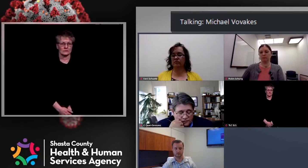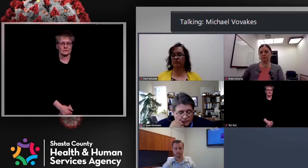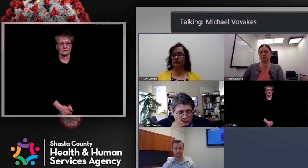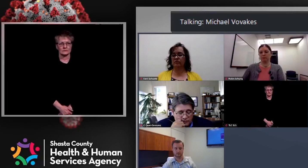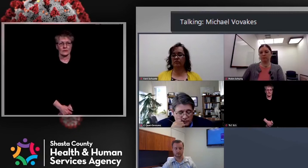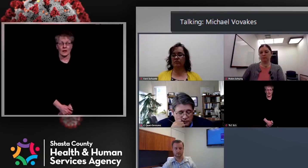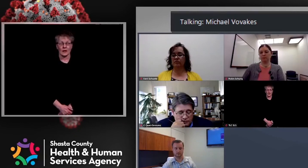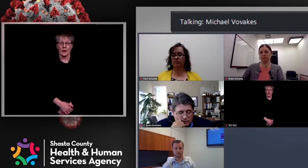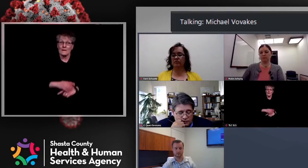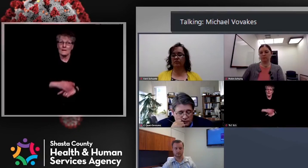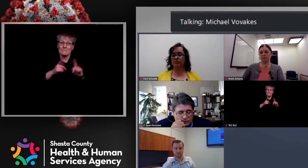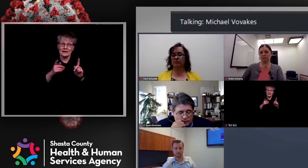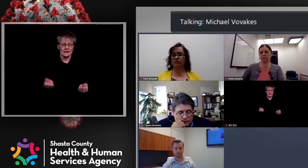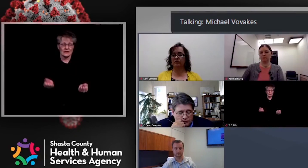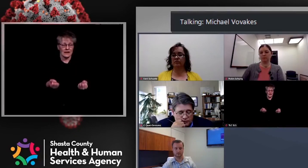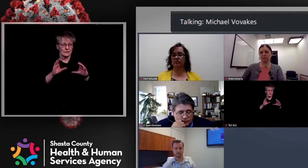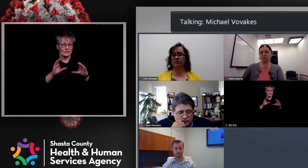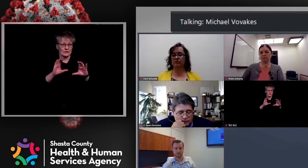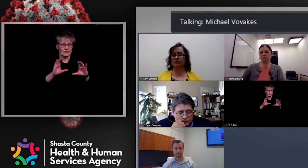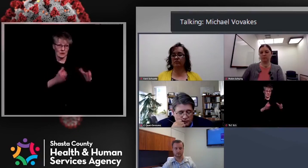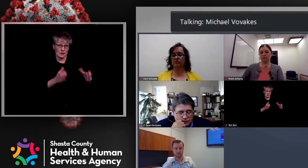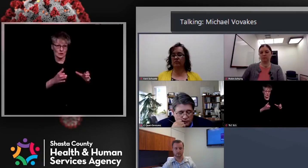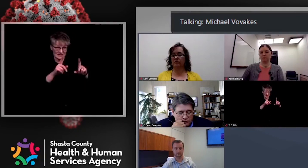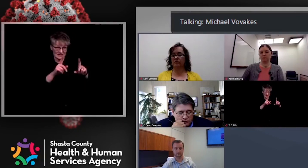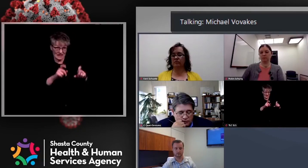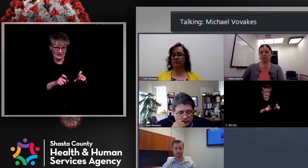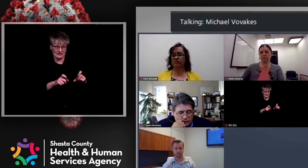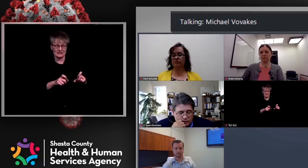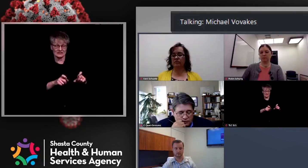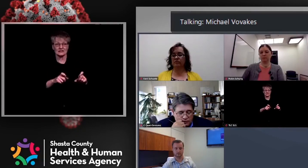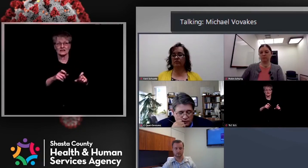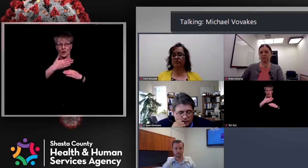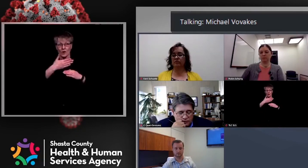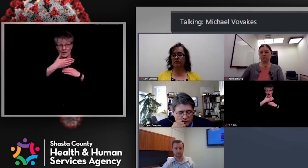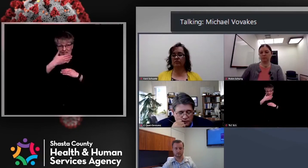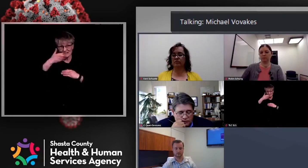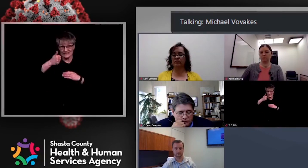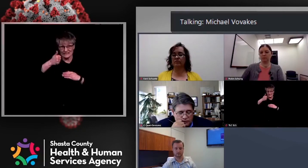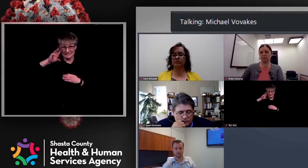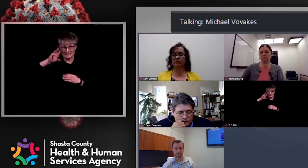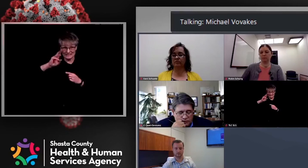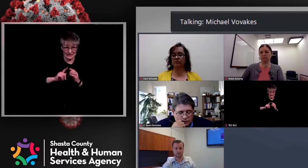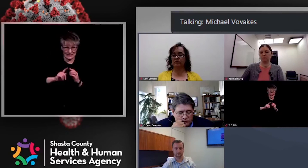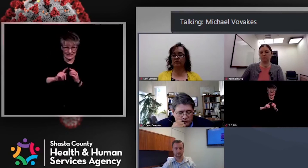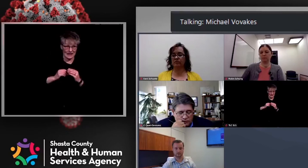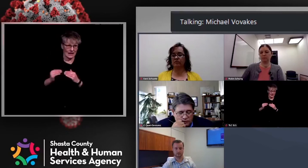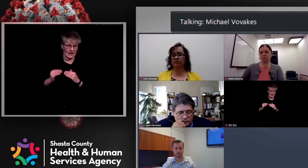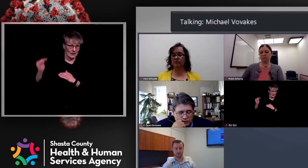18 year olds there were, but that showed safety and efficacy in those age groups. And that's